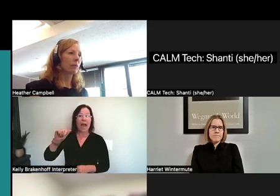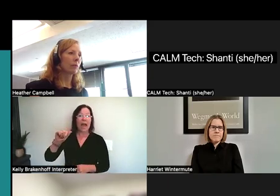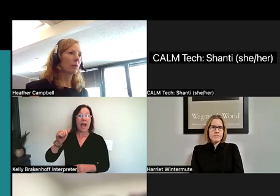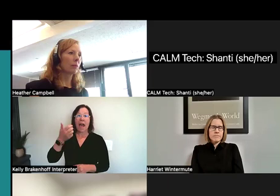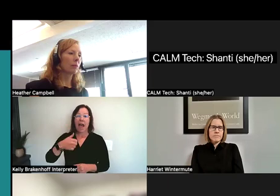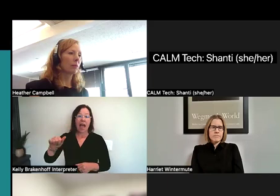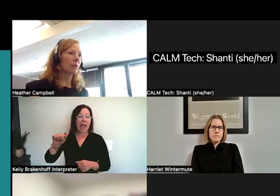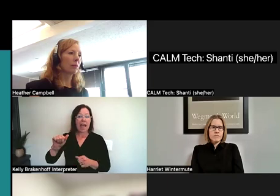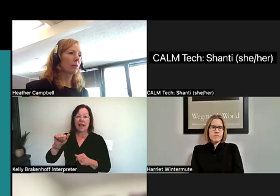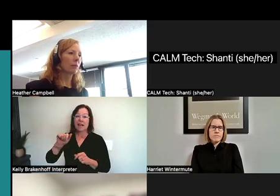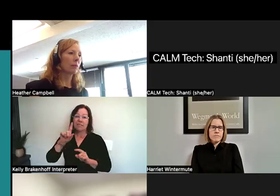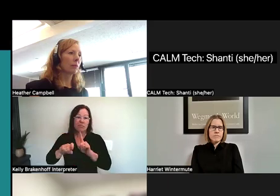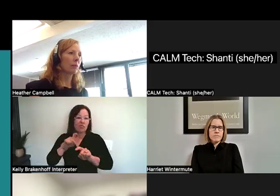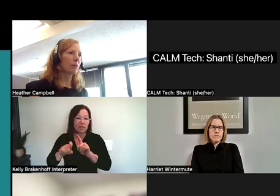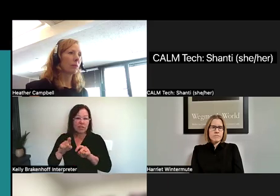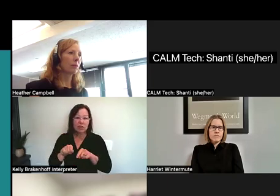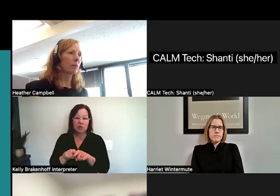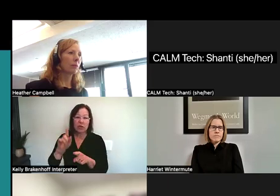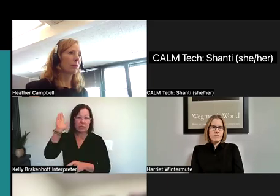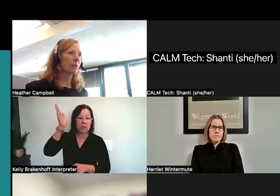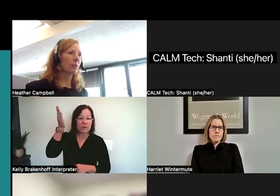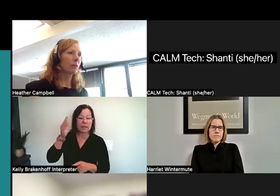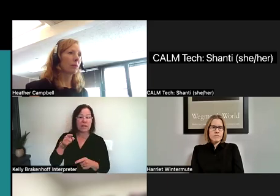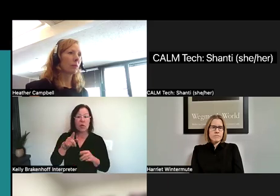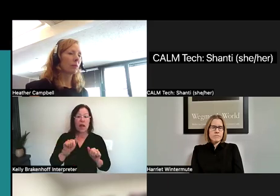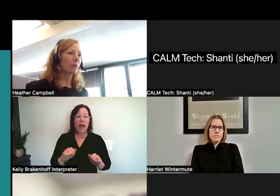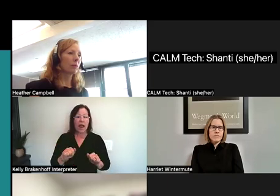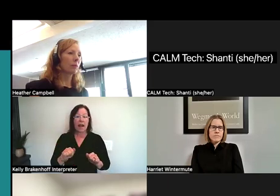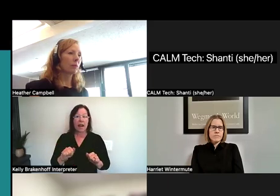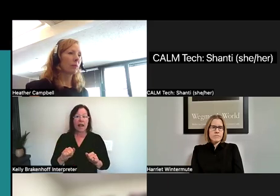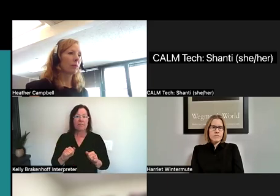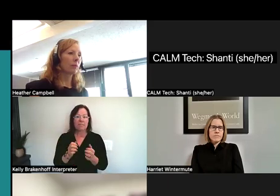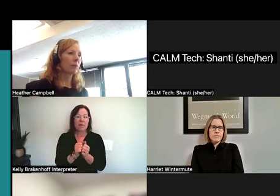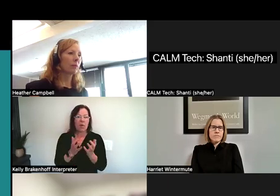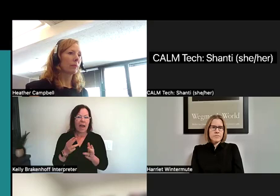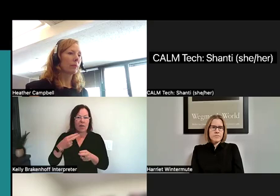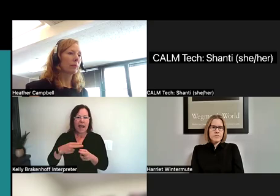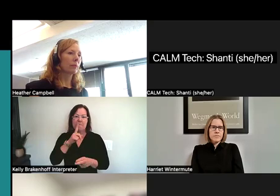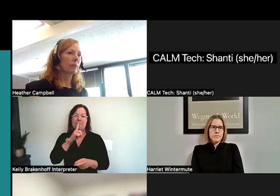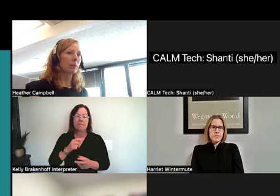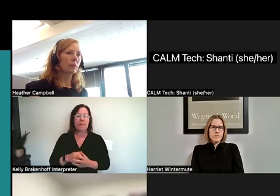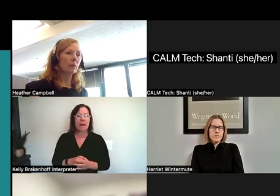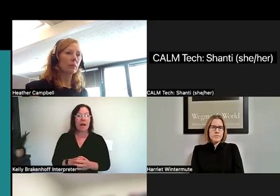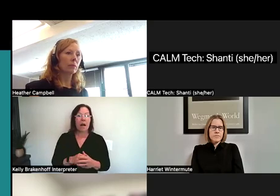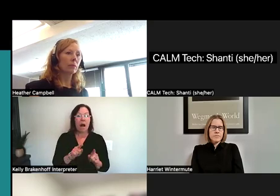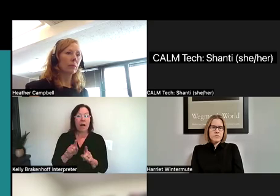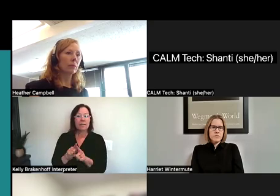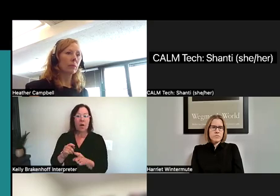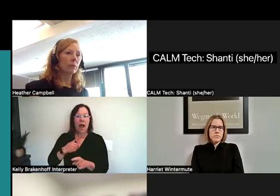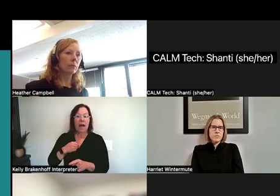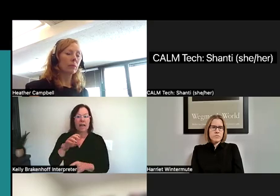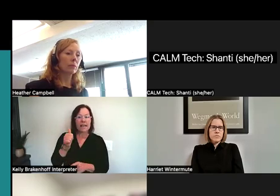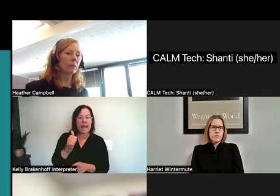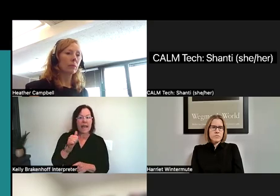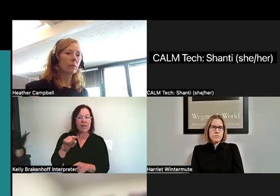questions. You can choose to do this anonymously. There will be a 10 to 15 minute Q&A session at